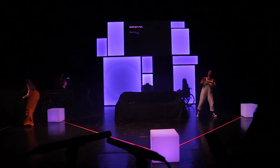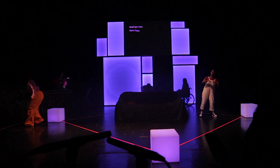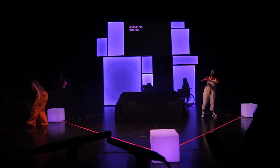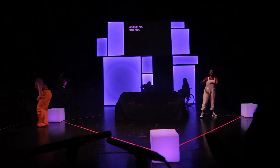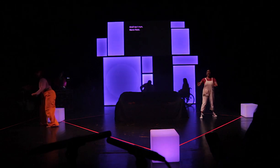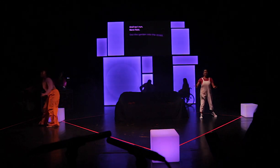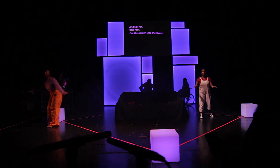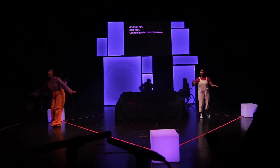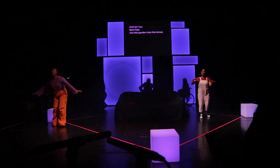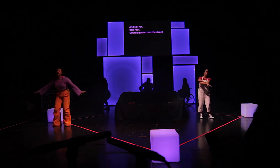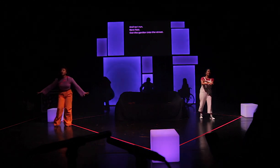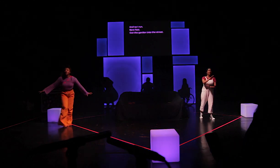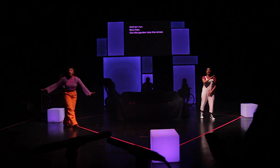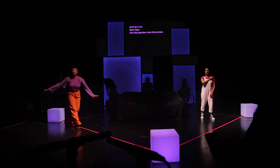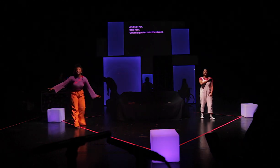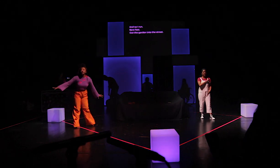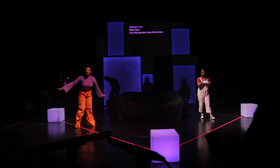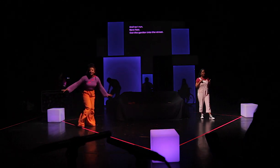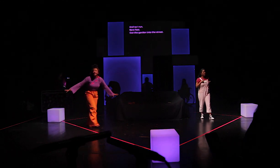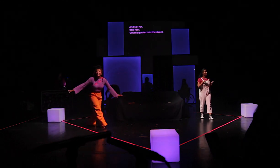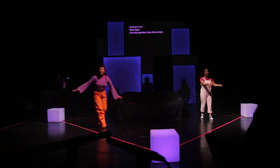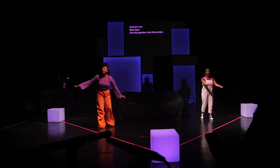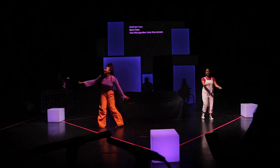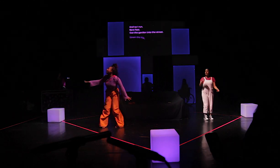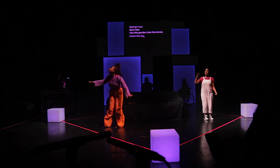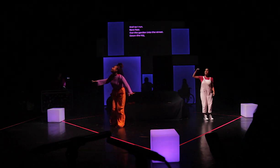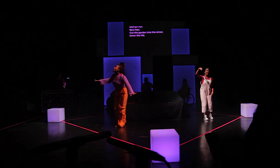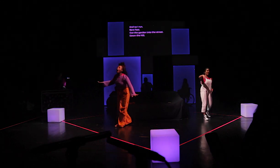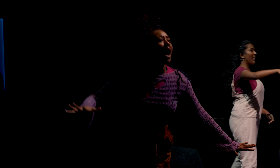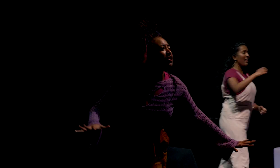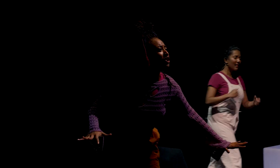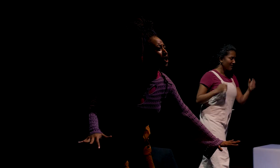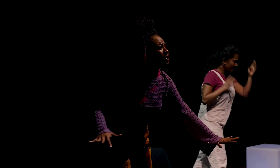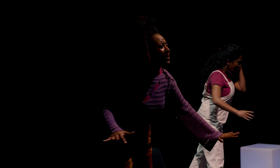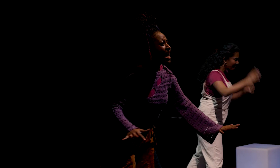Barefoot, out the garden, onto the street, down the hill, past the tube and